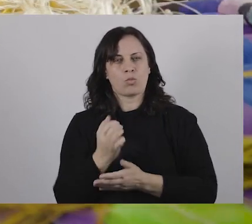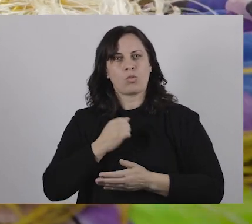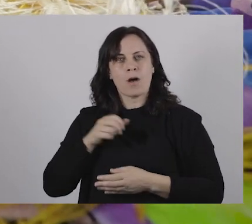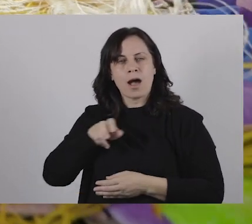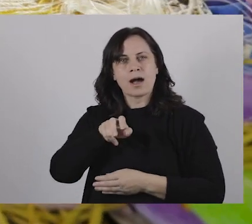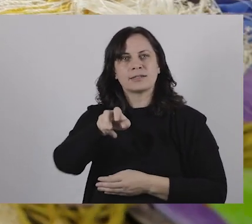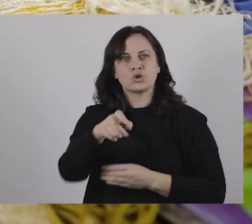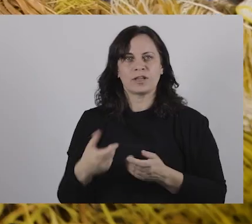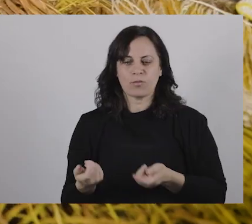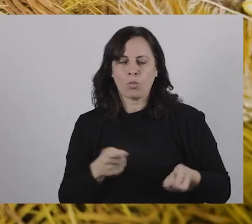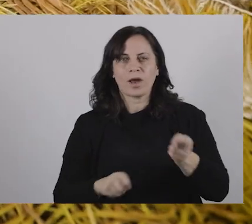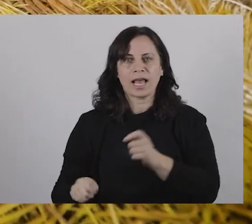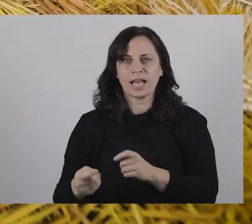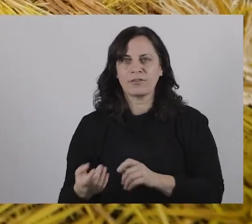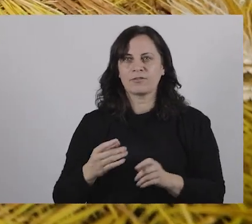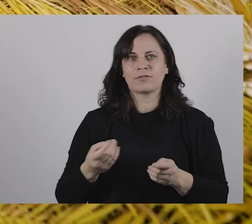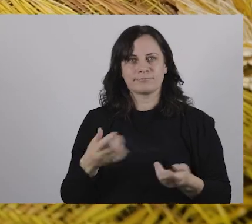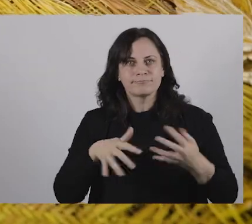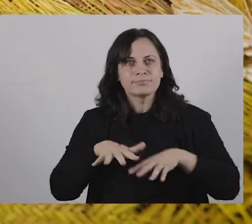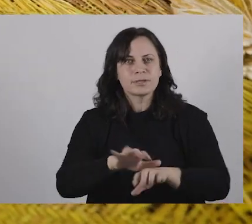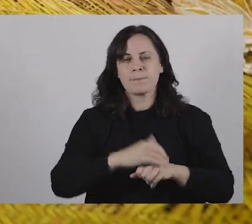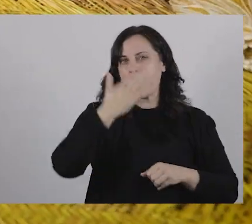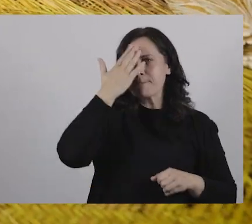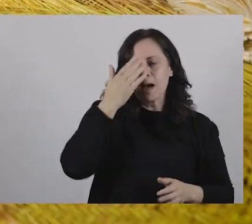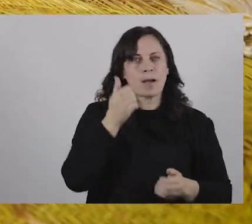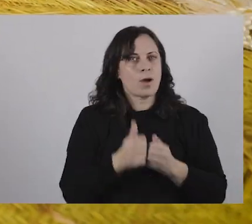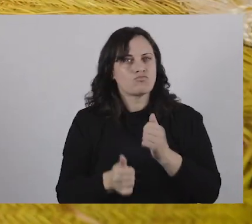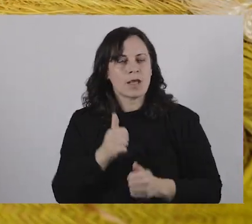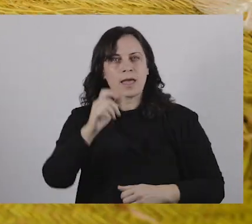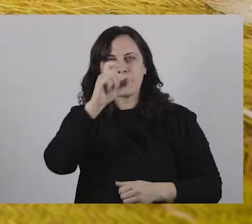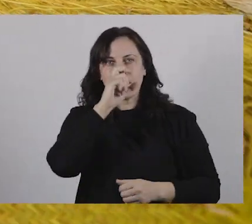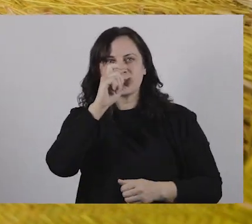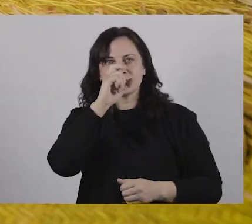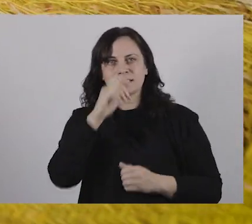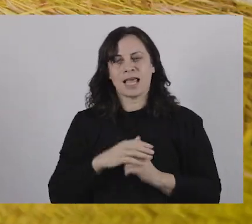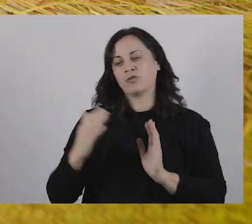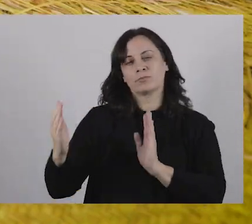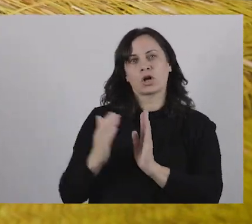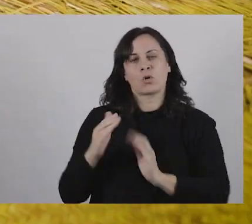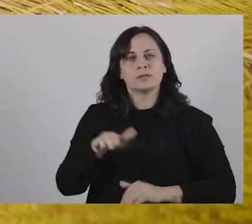and also particularly to my mum and my brother and my sisters and my close family...